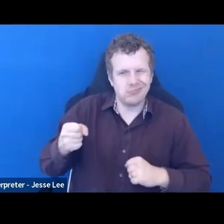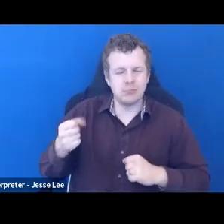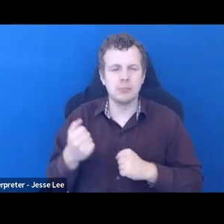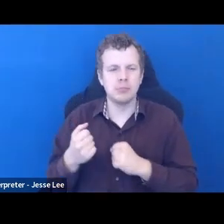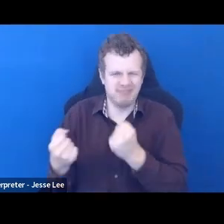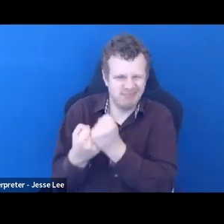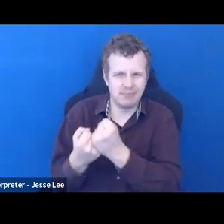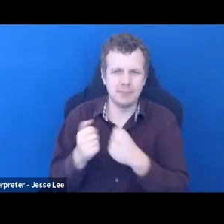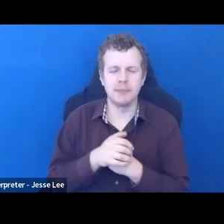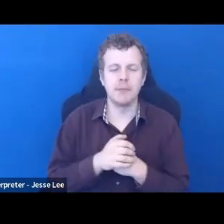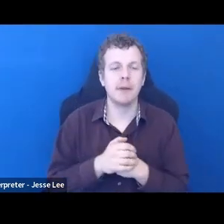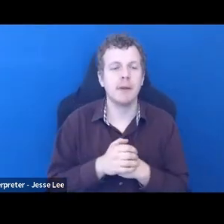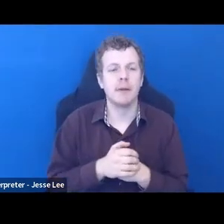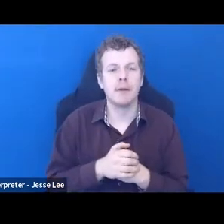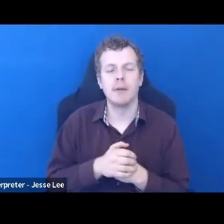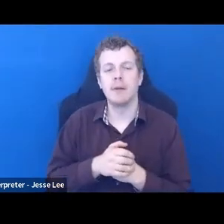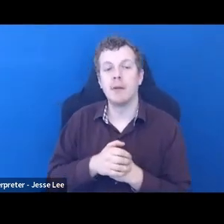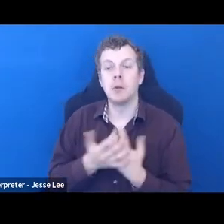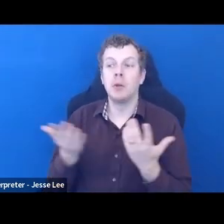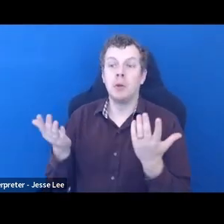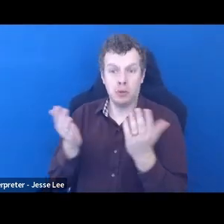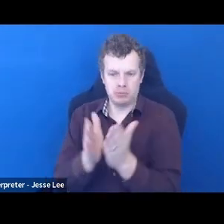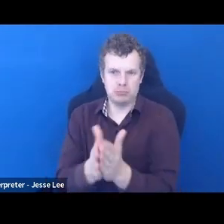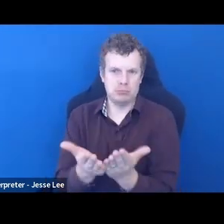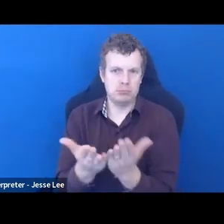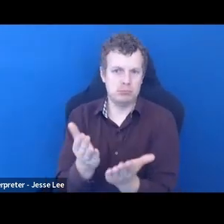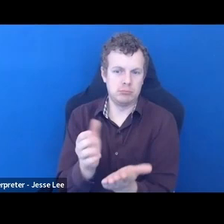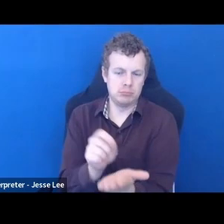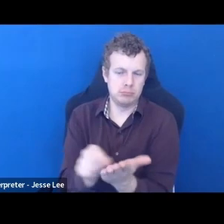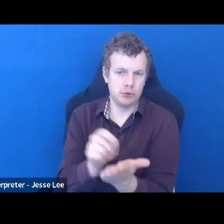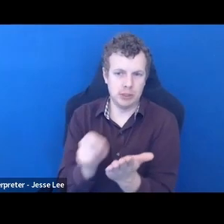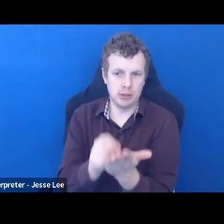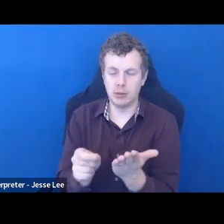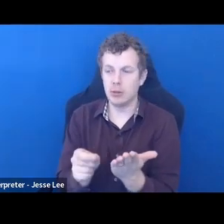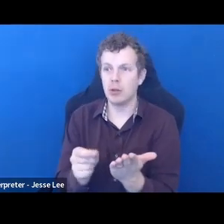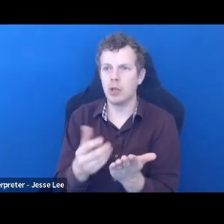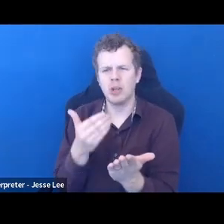Written resources. So reputable, critically evaluated resources.